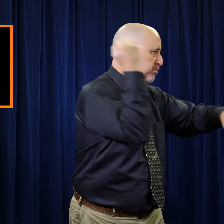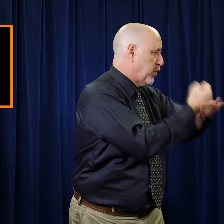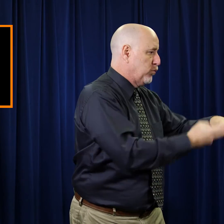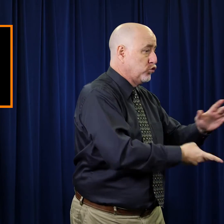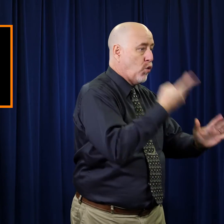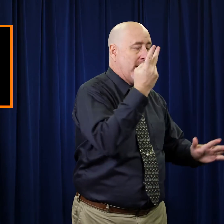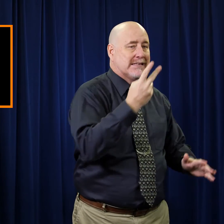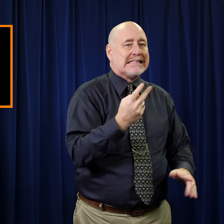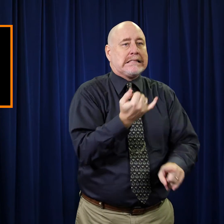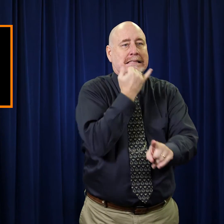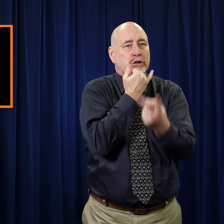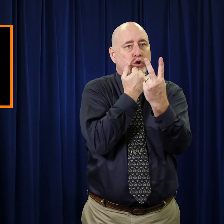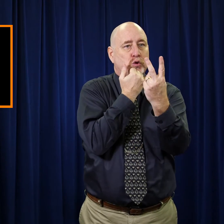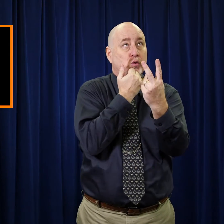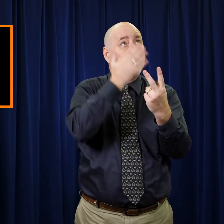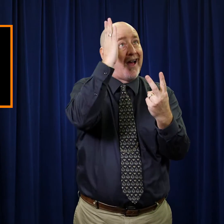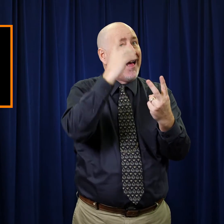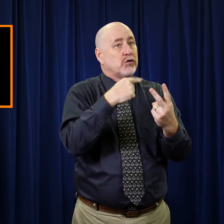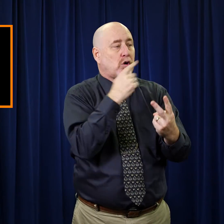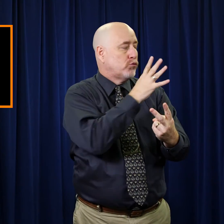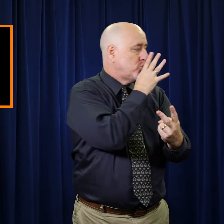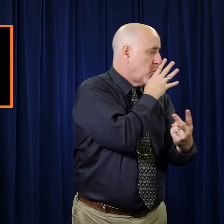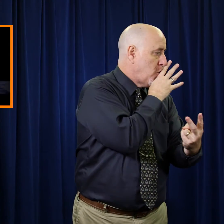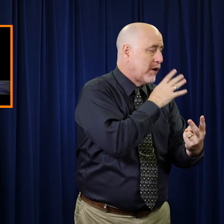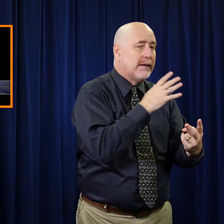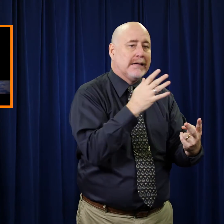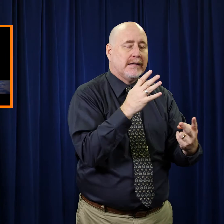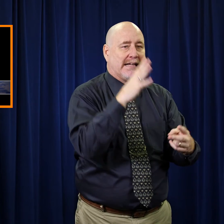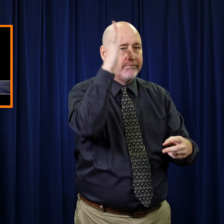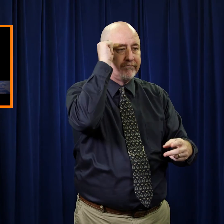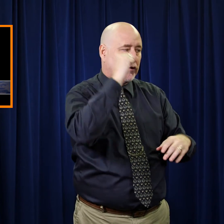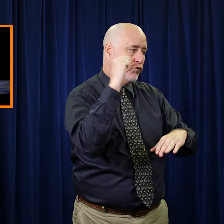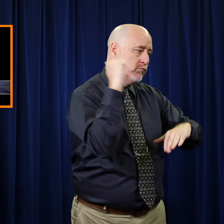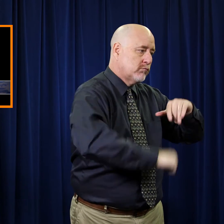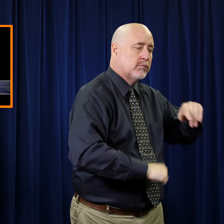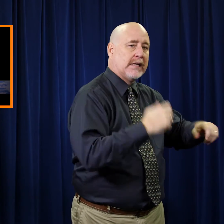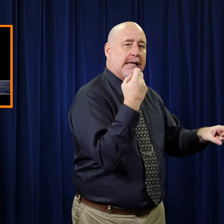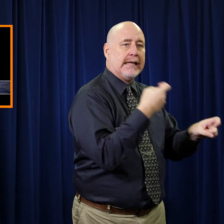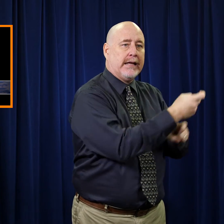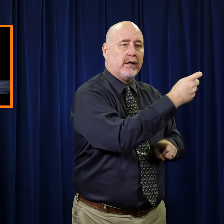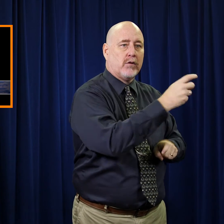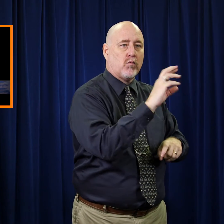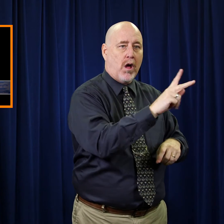twice. Now two things are messed up. He disobeyed and he struck the rock. That's not